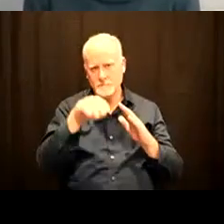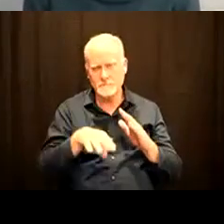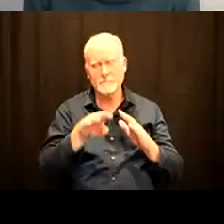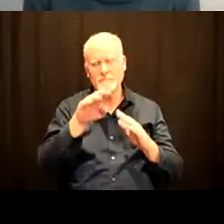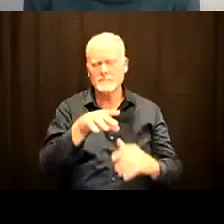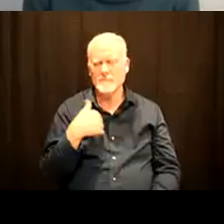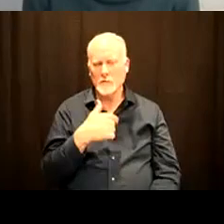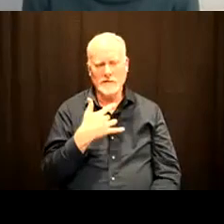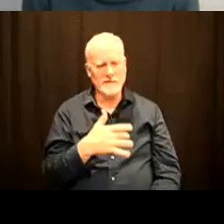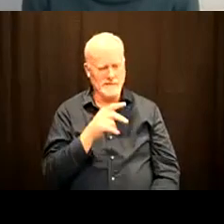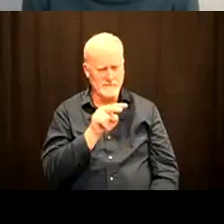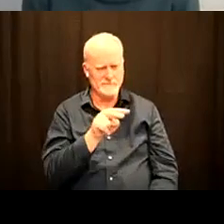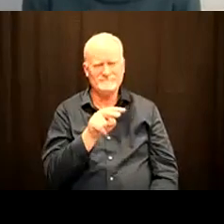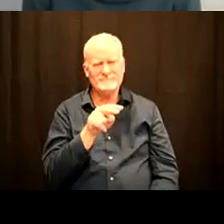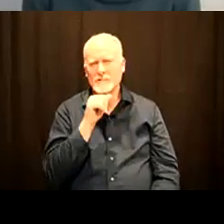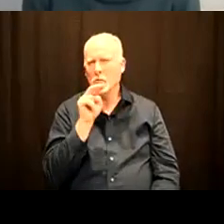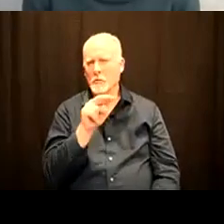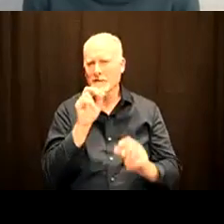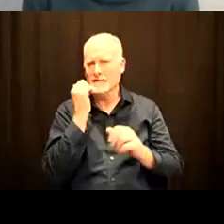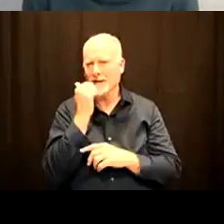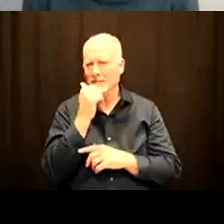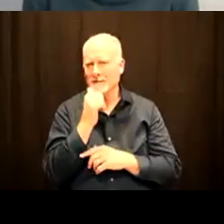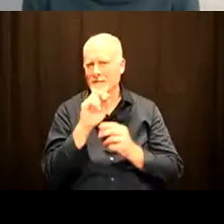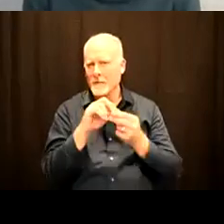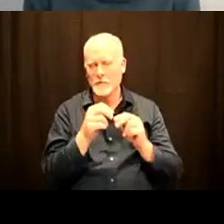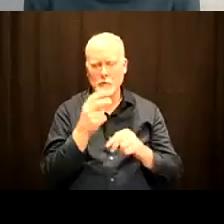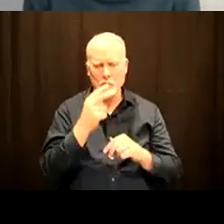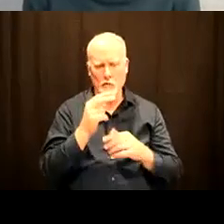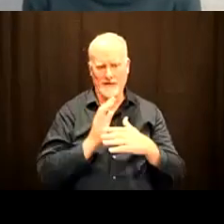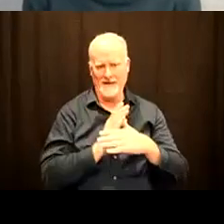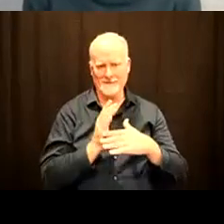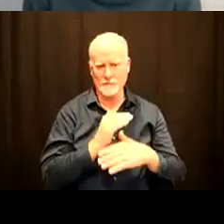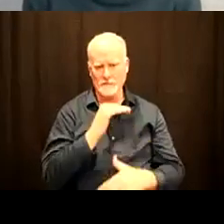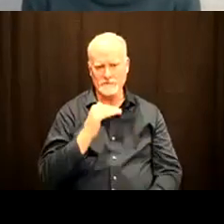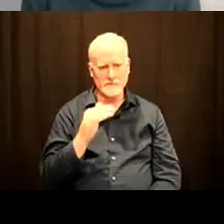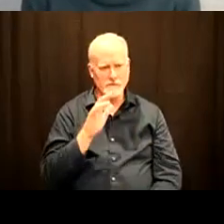not look at daily cases we like to look at the average cases that again is that solid black line